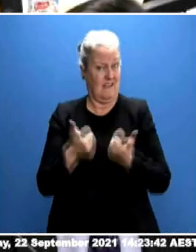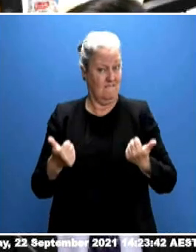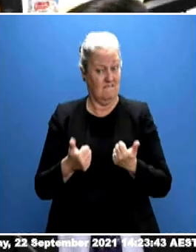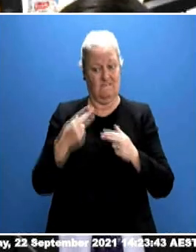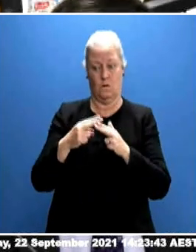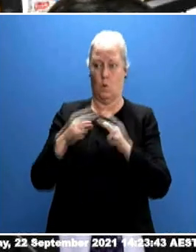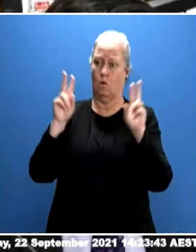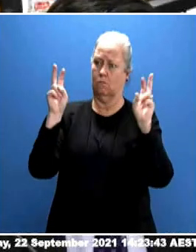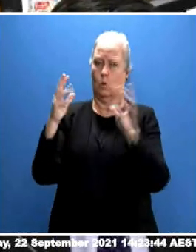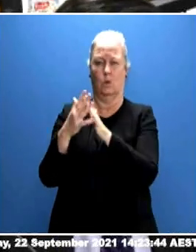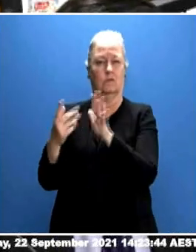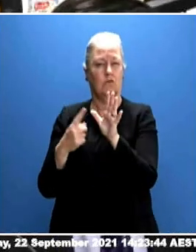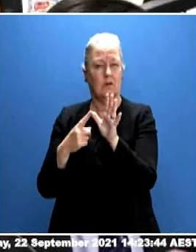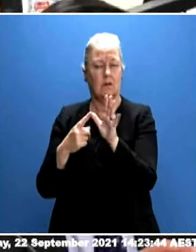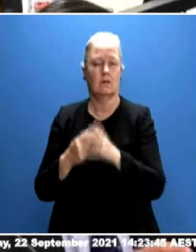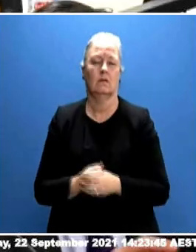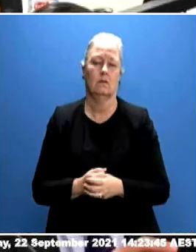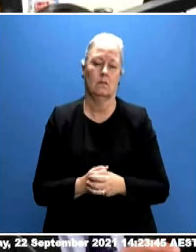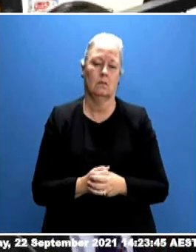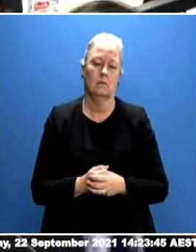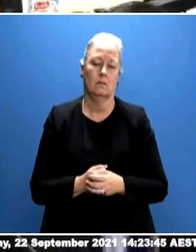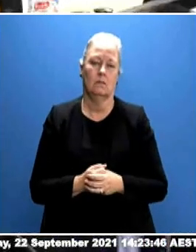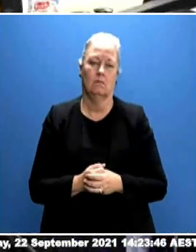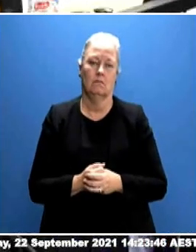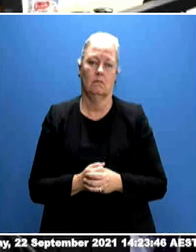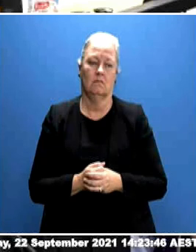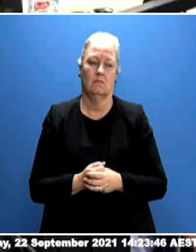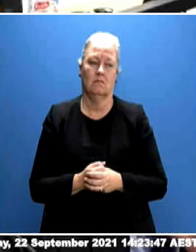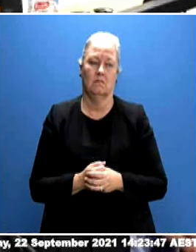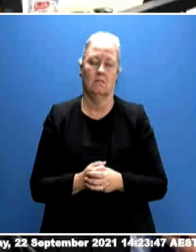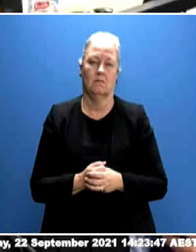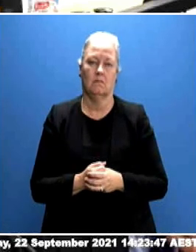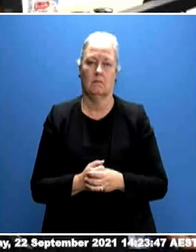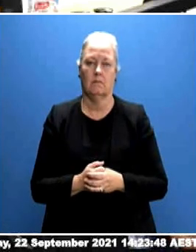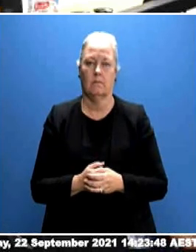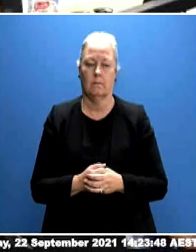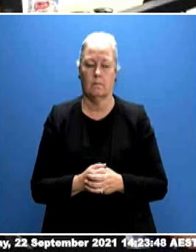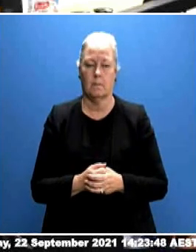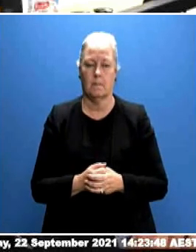At this time, noting that we wish to keep very clear around